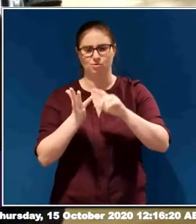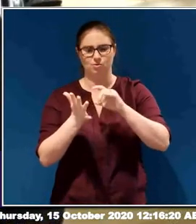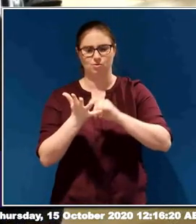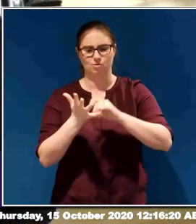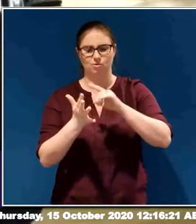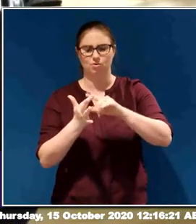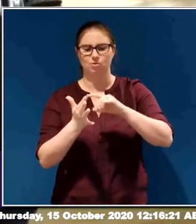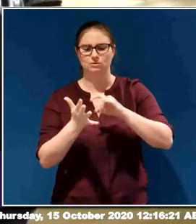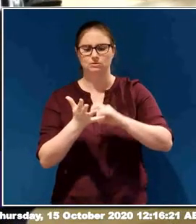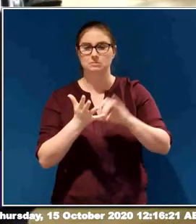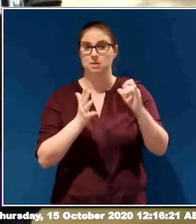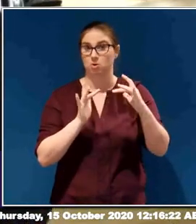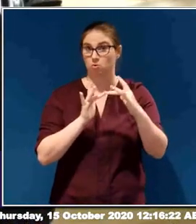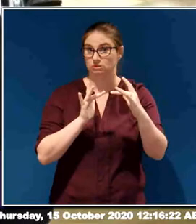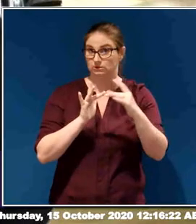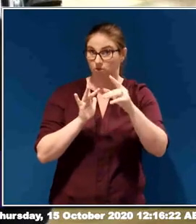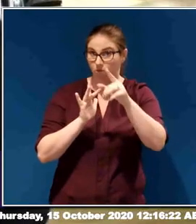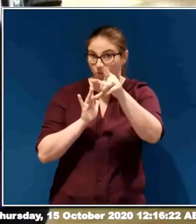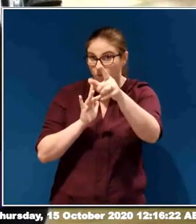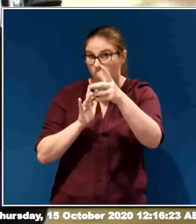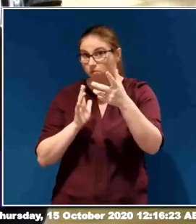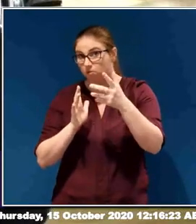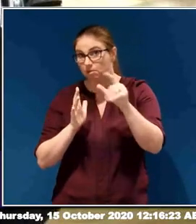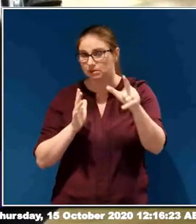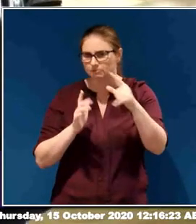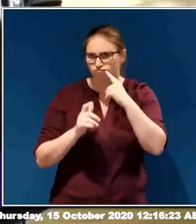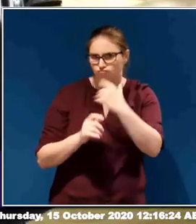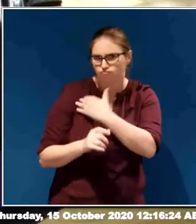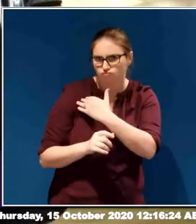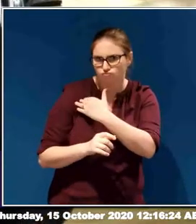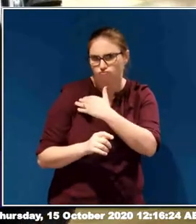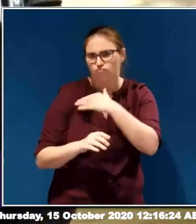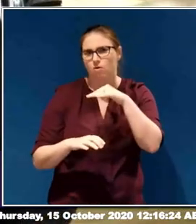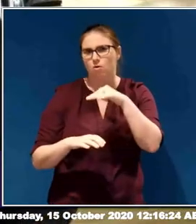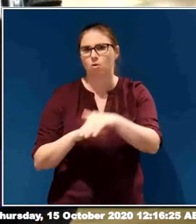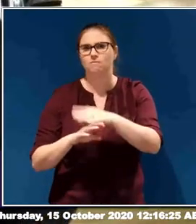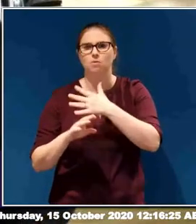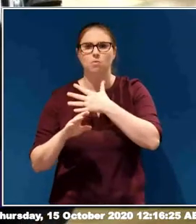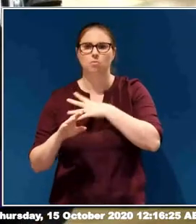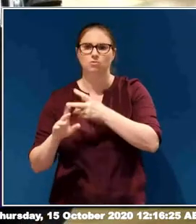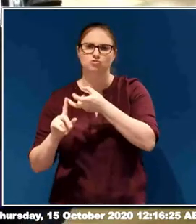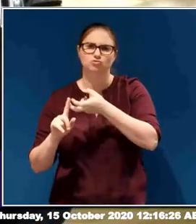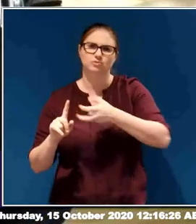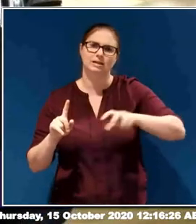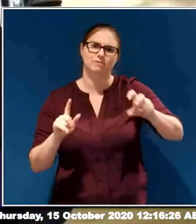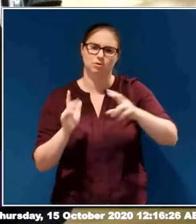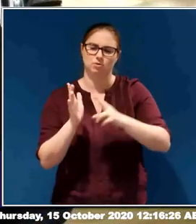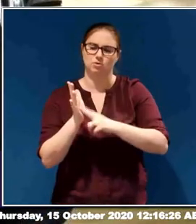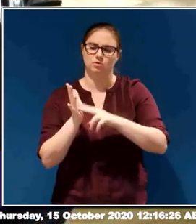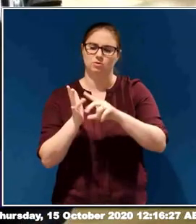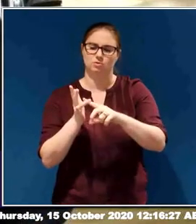about providing a transfer note, on this occasion it was requested by a non-State school.